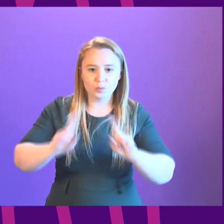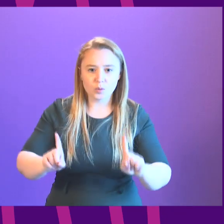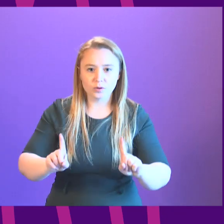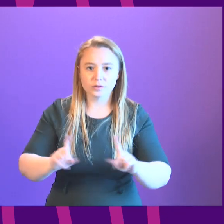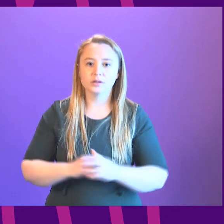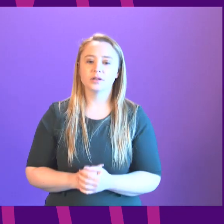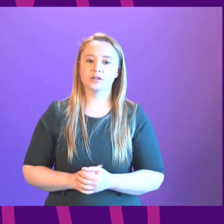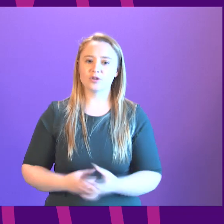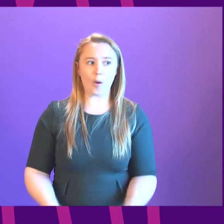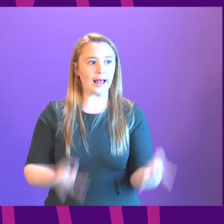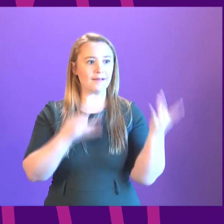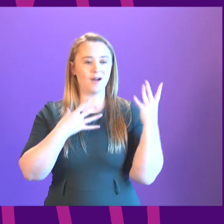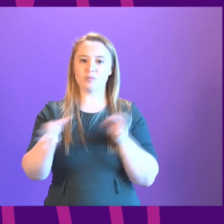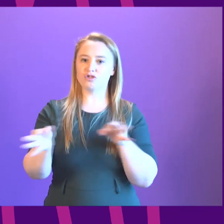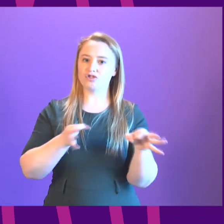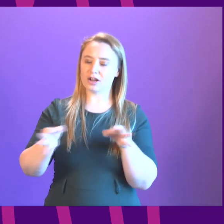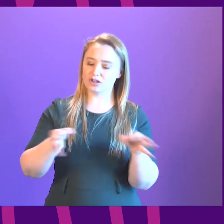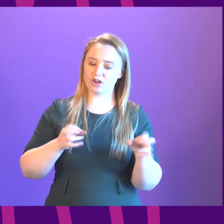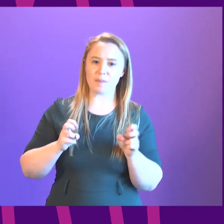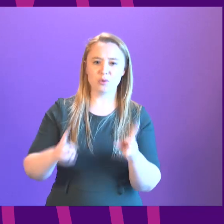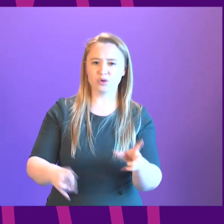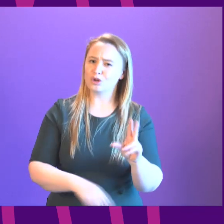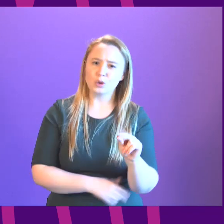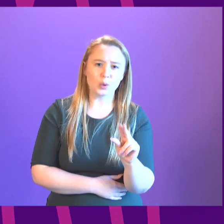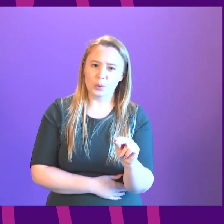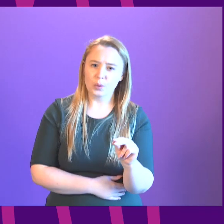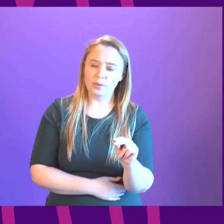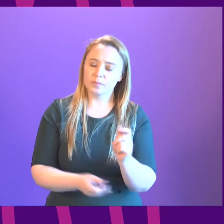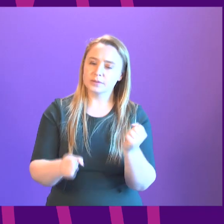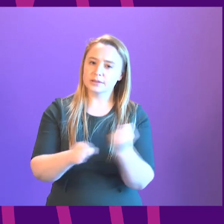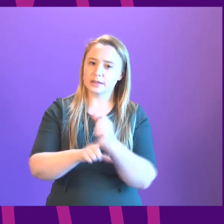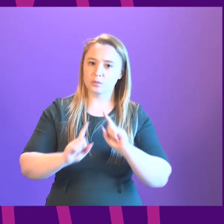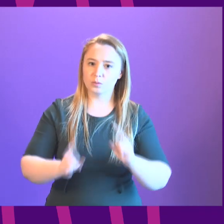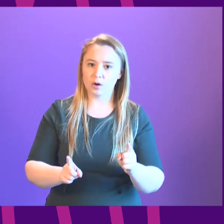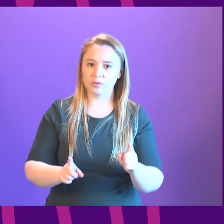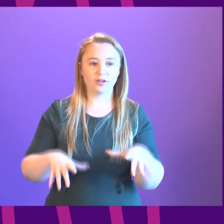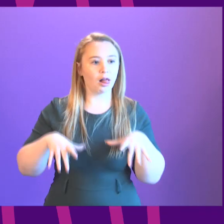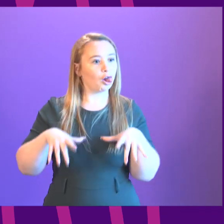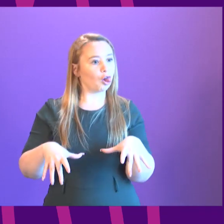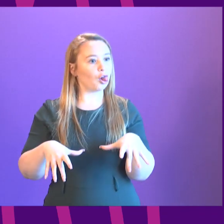We have not abandoned our strategic approach, but we have not stood there, clinging to that